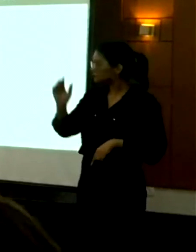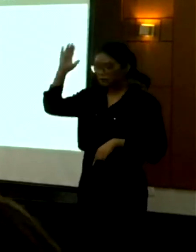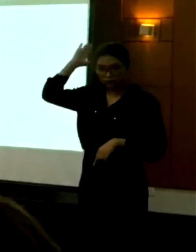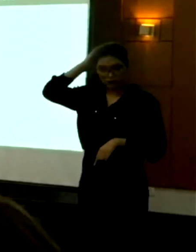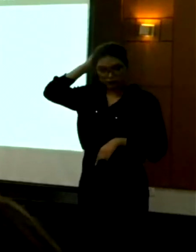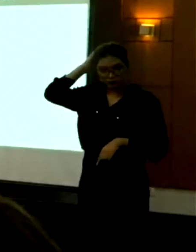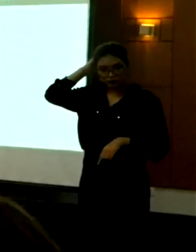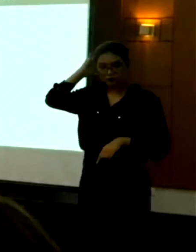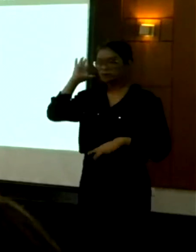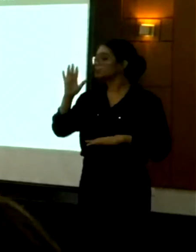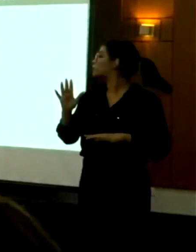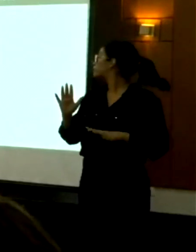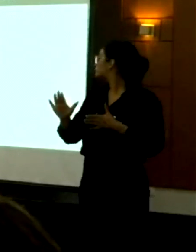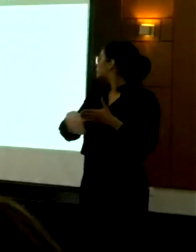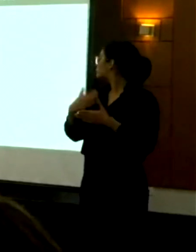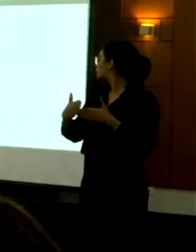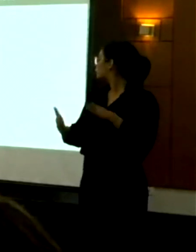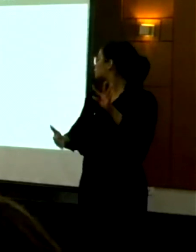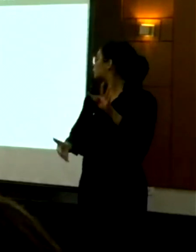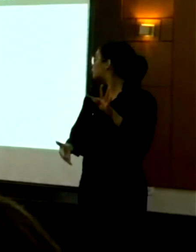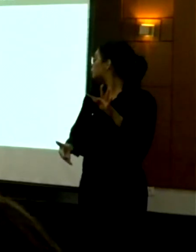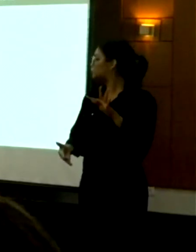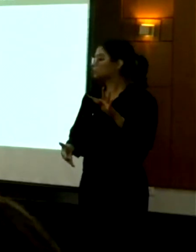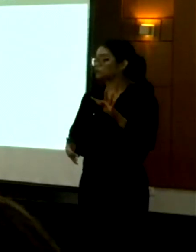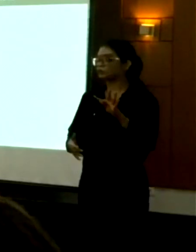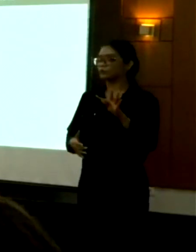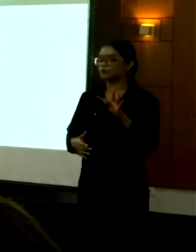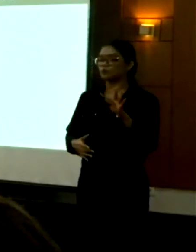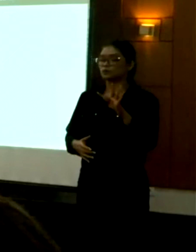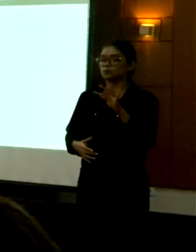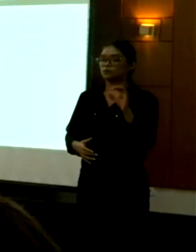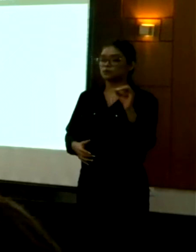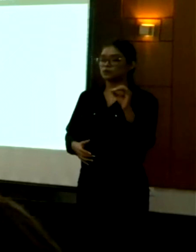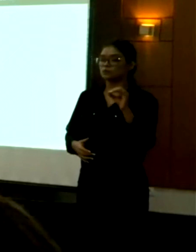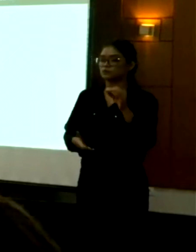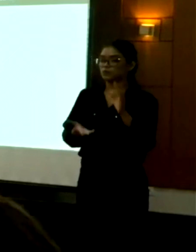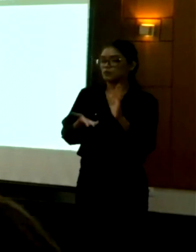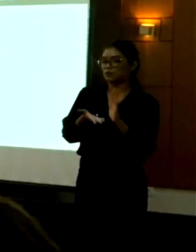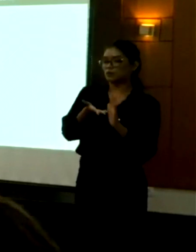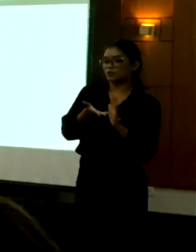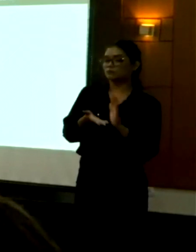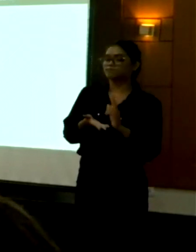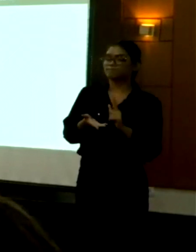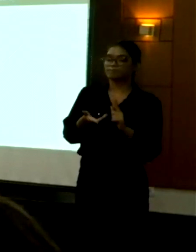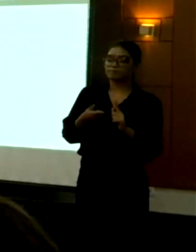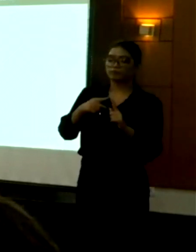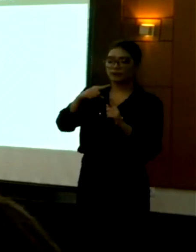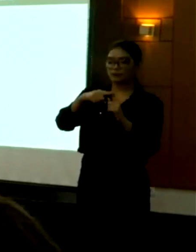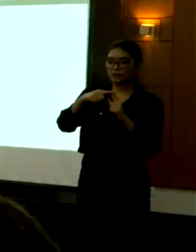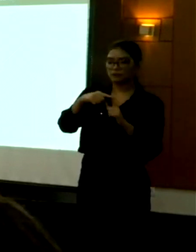all of Tocantins has increased temperature and some regions increase temperature reaches one degree